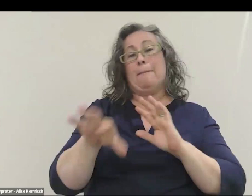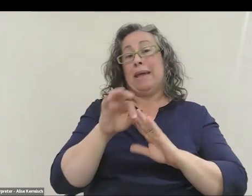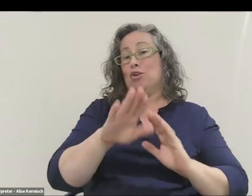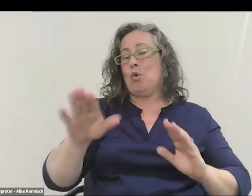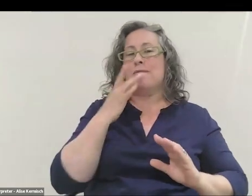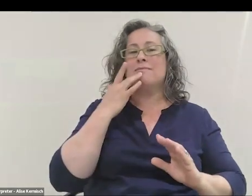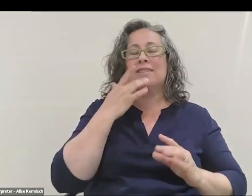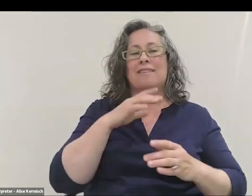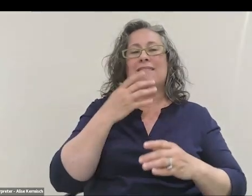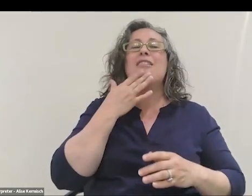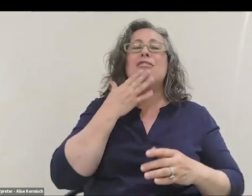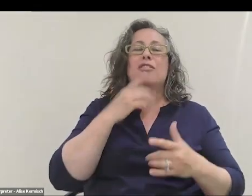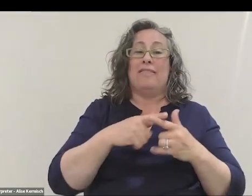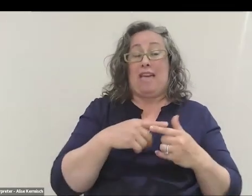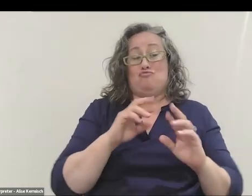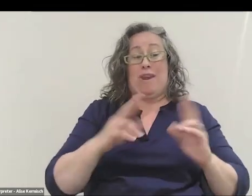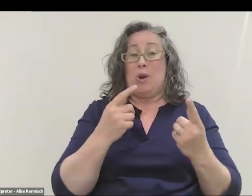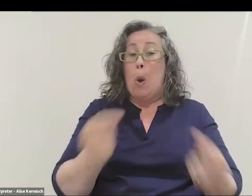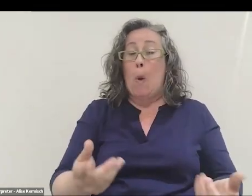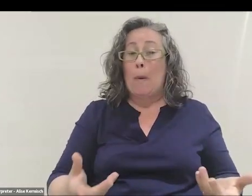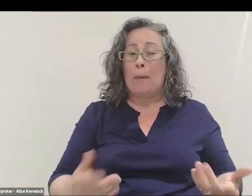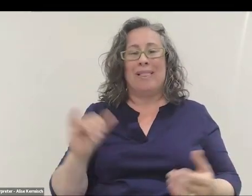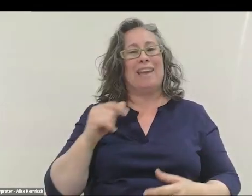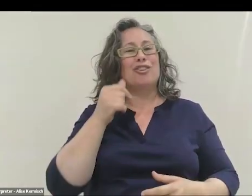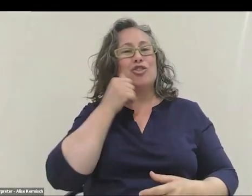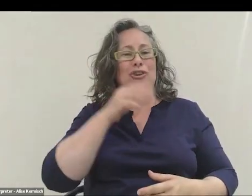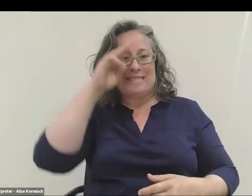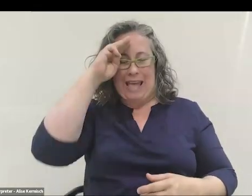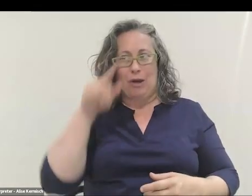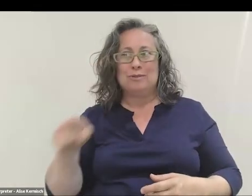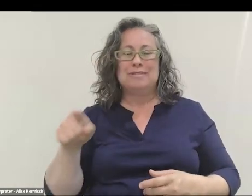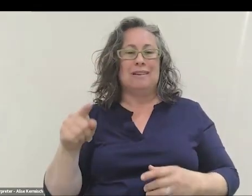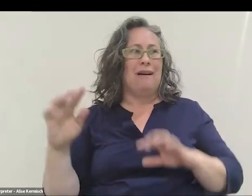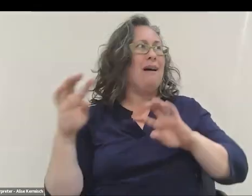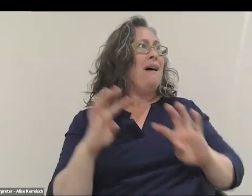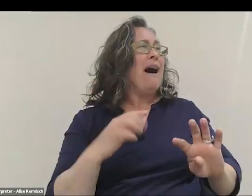Then, for instance, the Girl Scout troops, they came in and they were like, "I'm not sure I could do this."